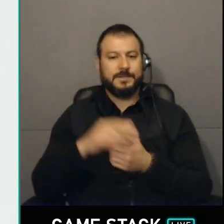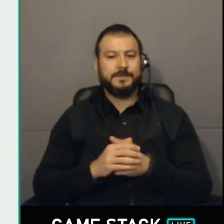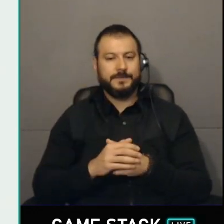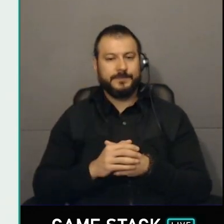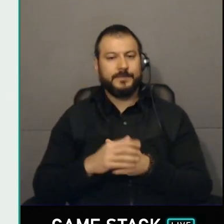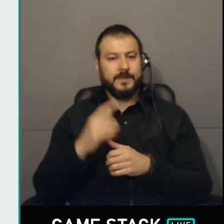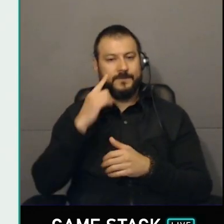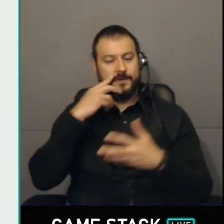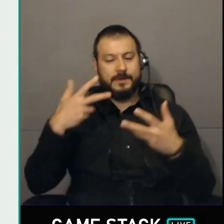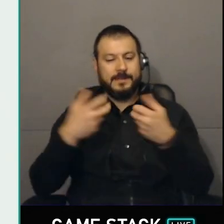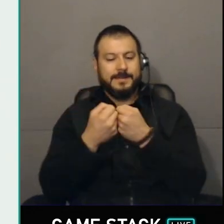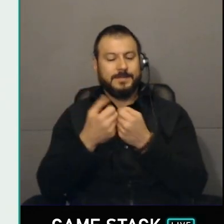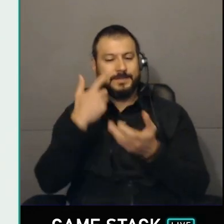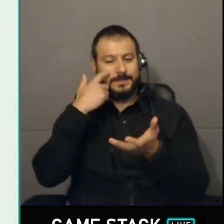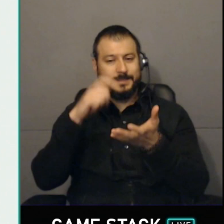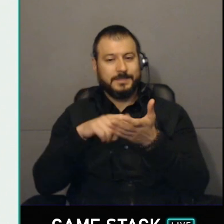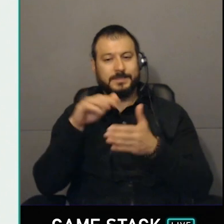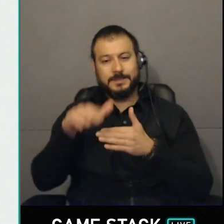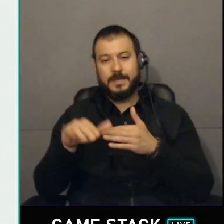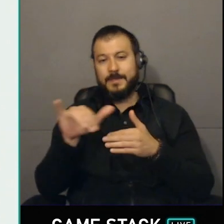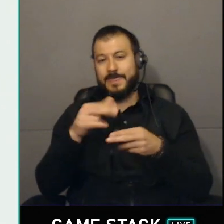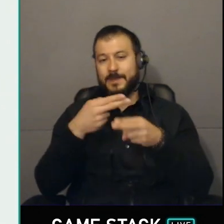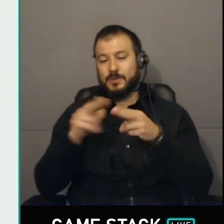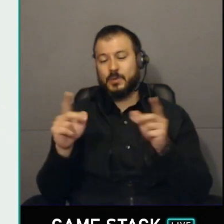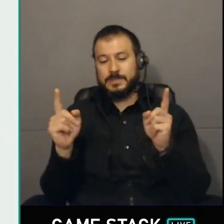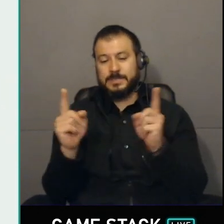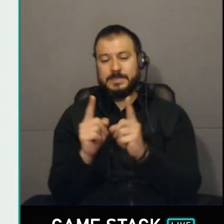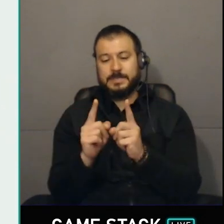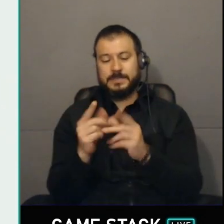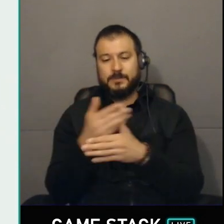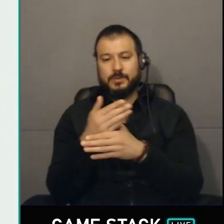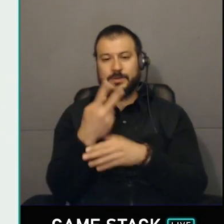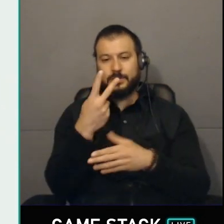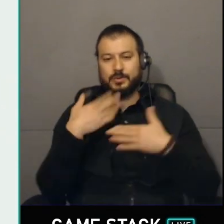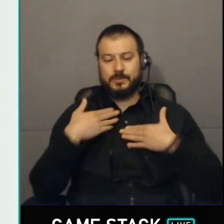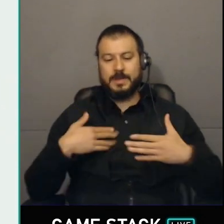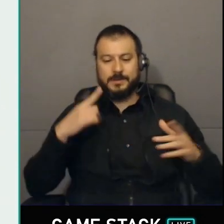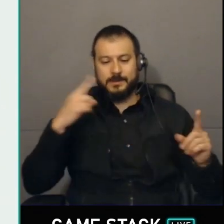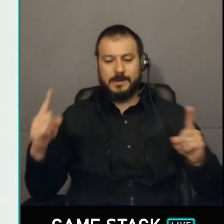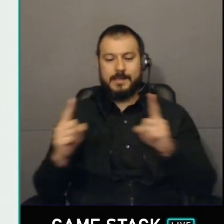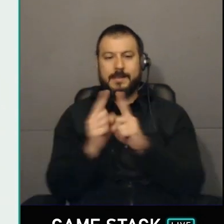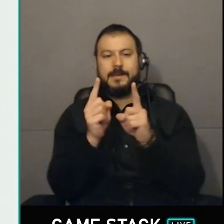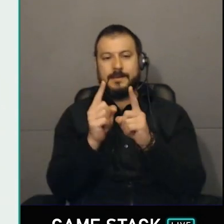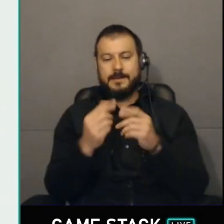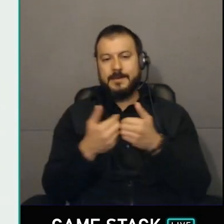we're going to get information like the shortest distance between the two bodies that are colliding,